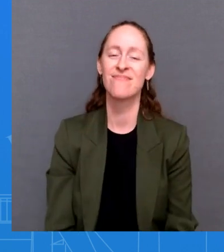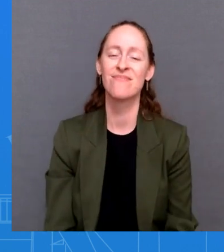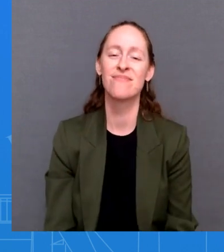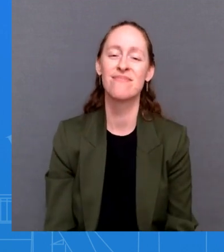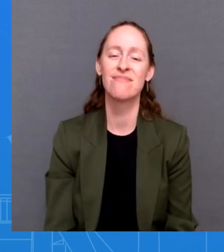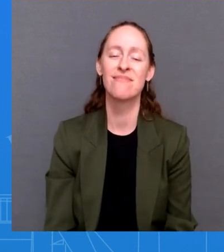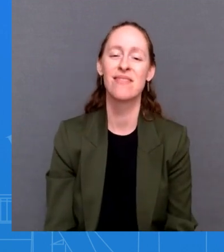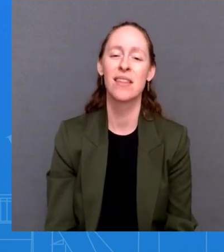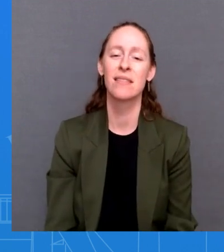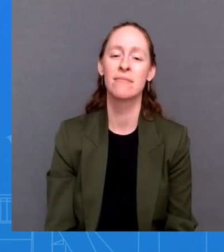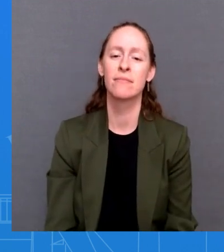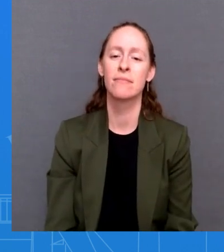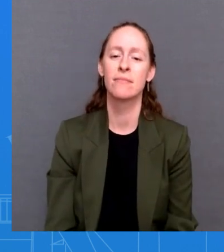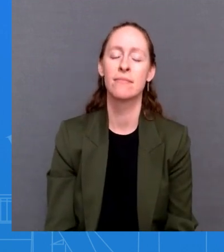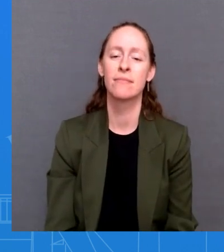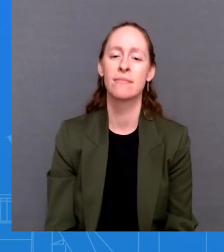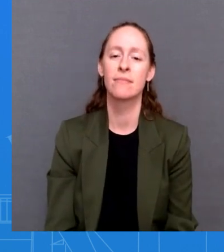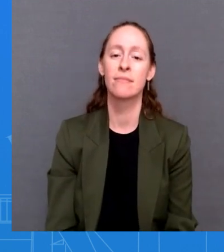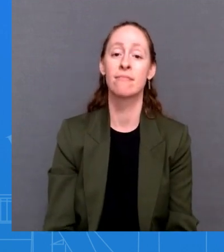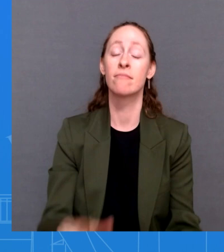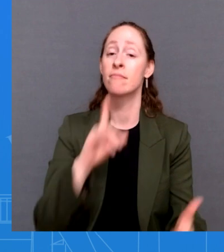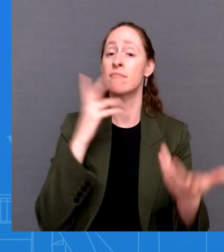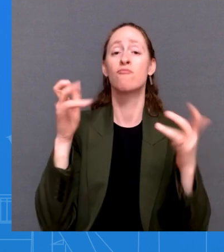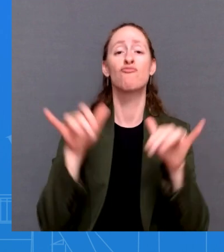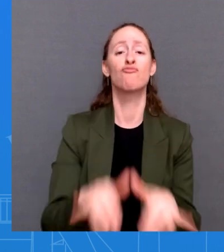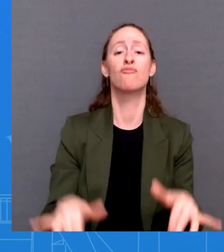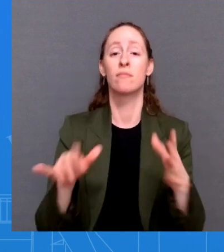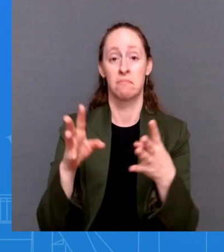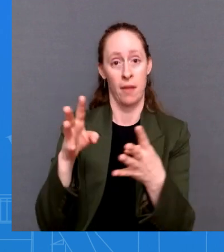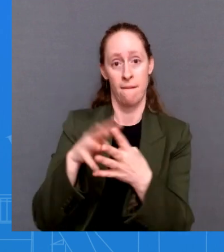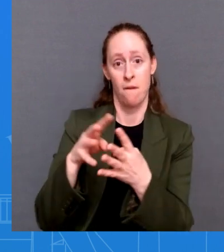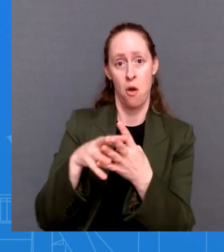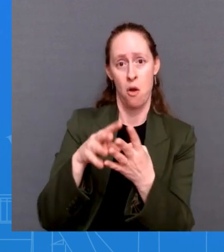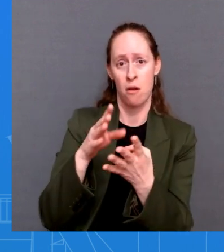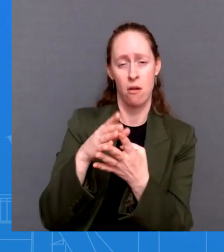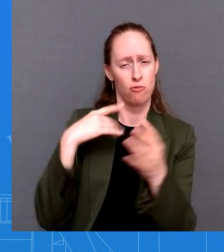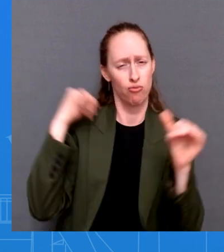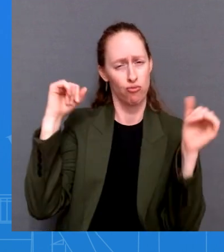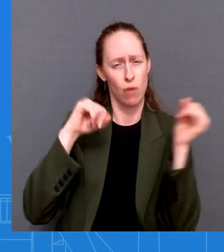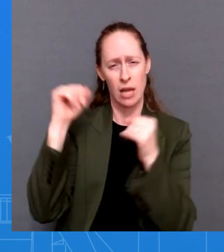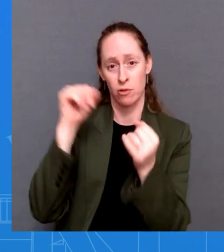We have allocated approximately 1.1 million vials of Joe's vaccine.